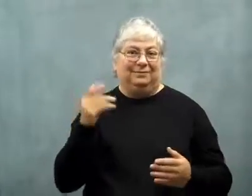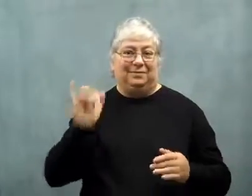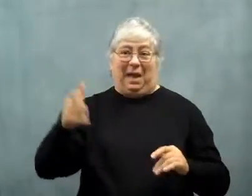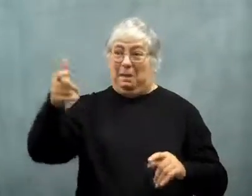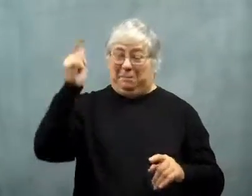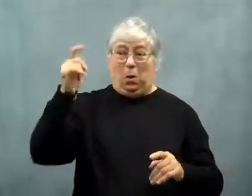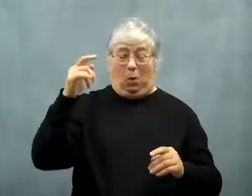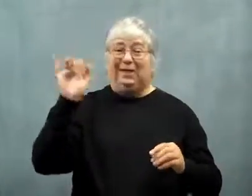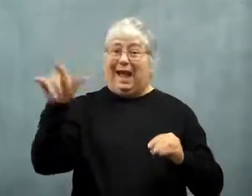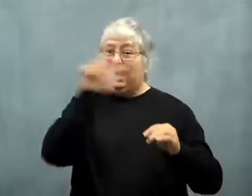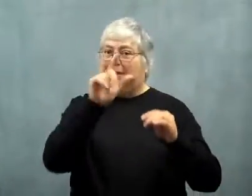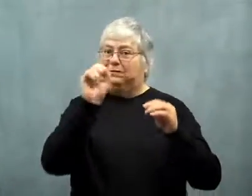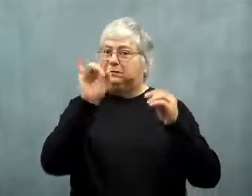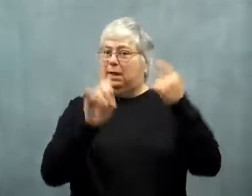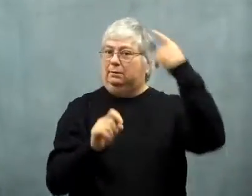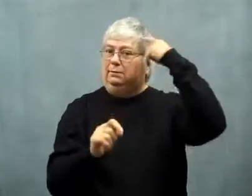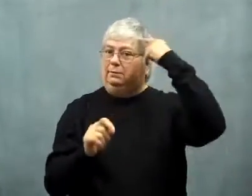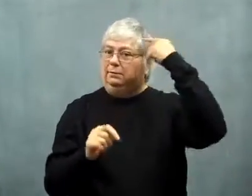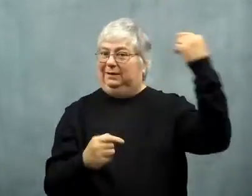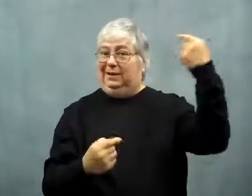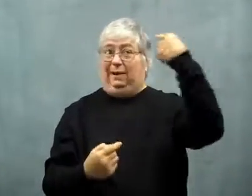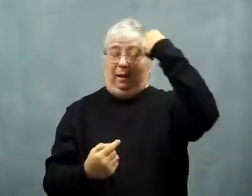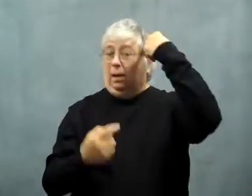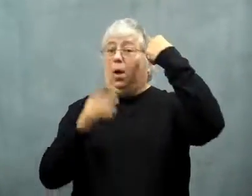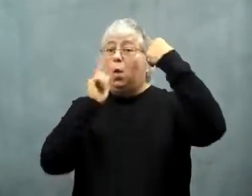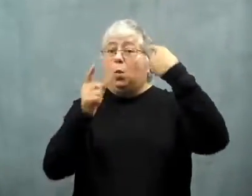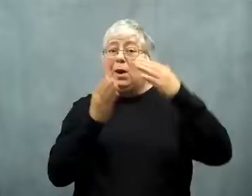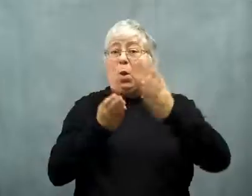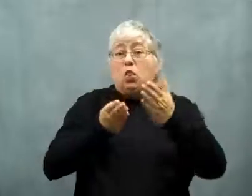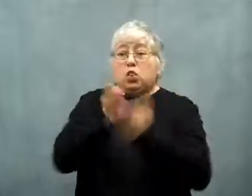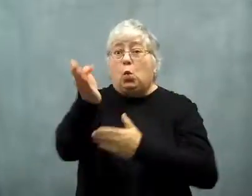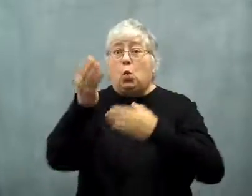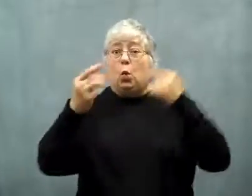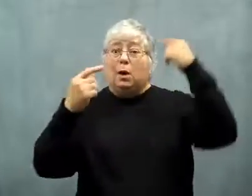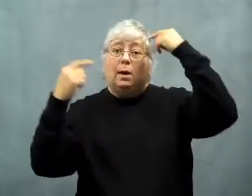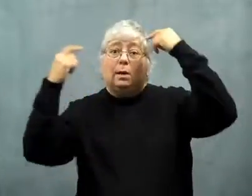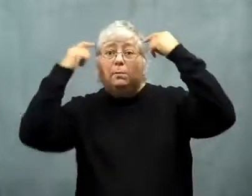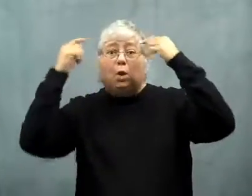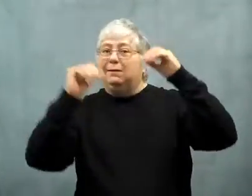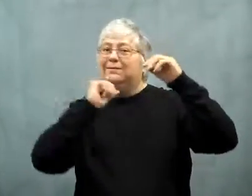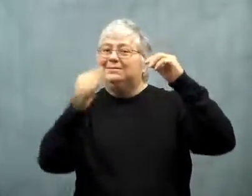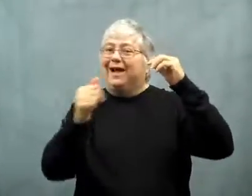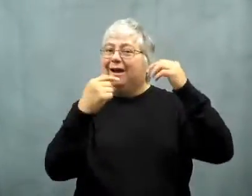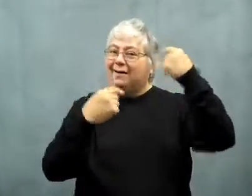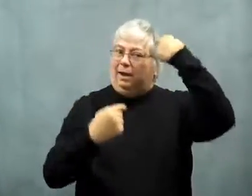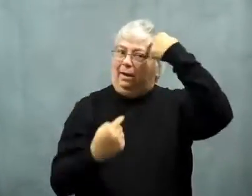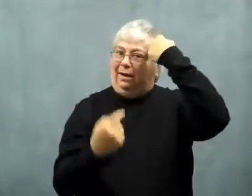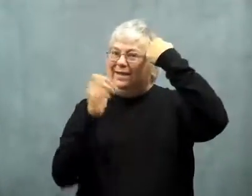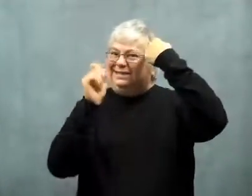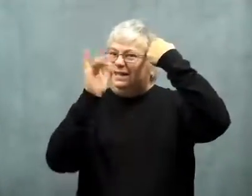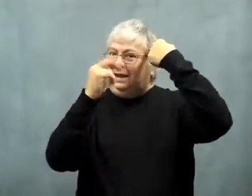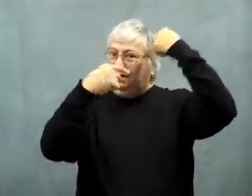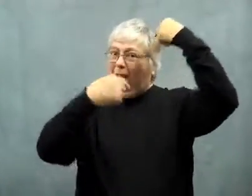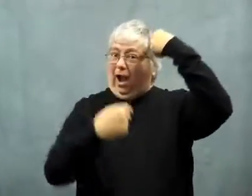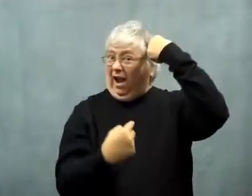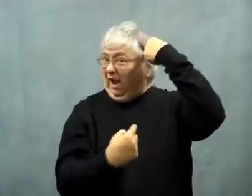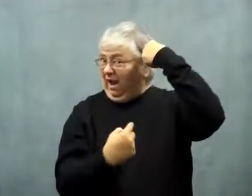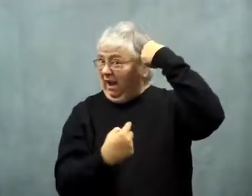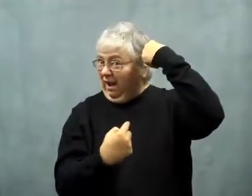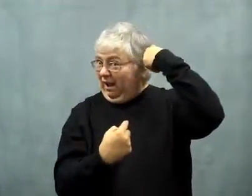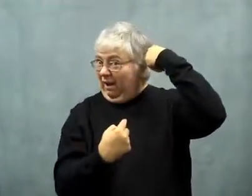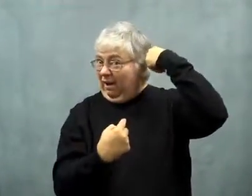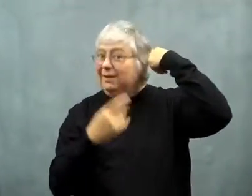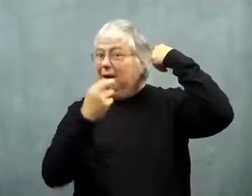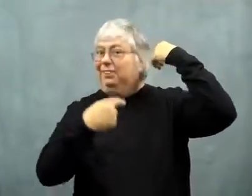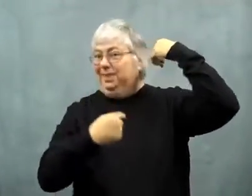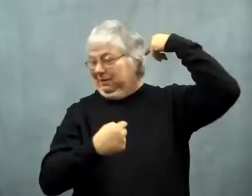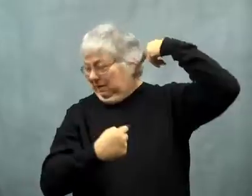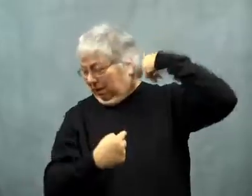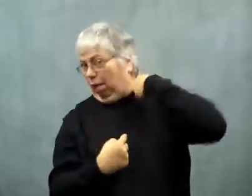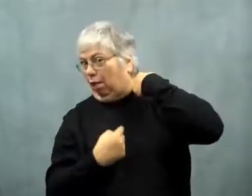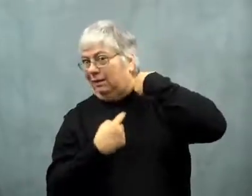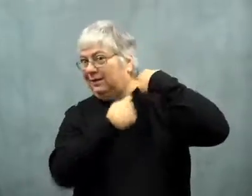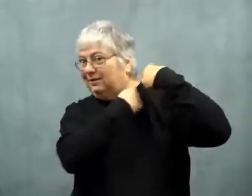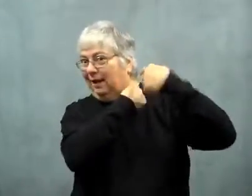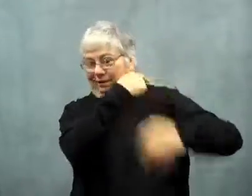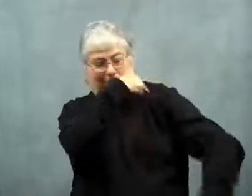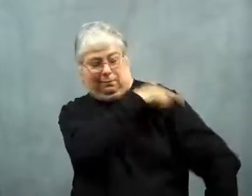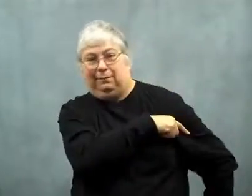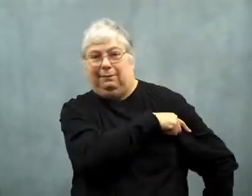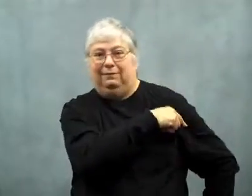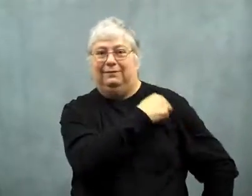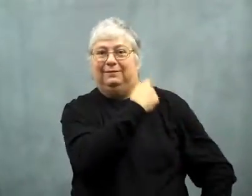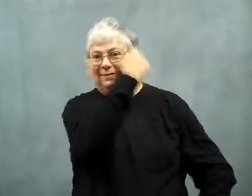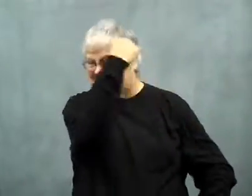The bullet hit the left side but didn't penetrate the skull.